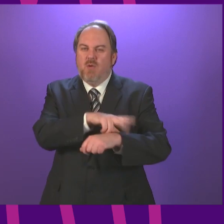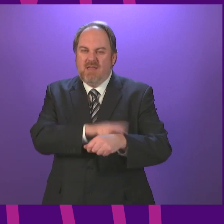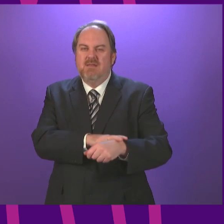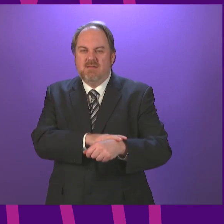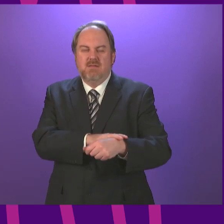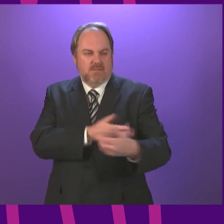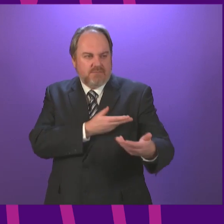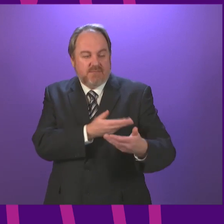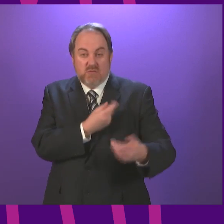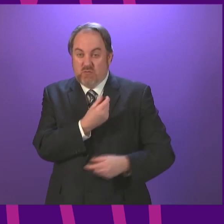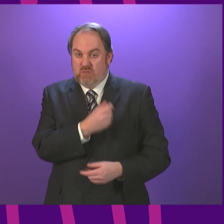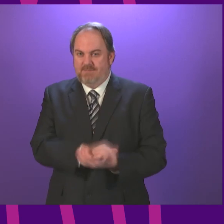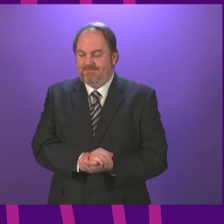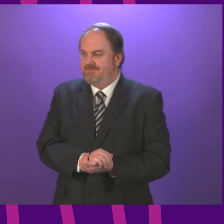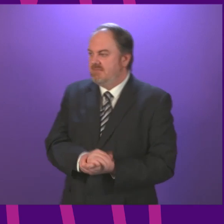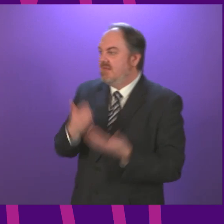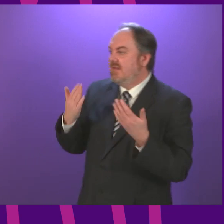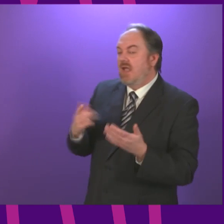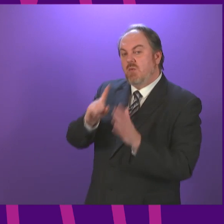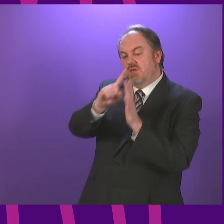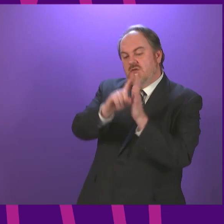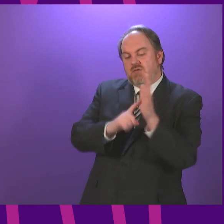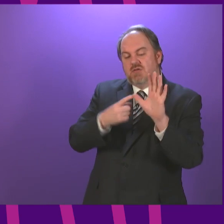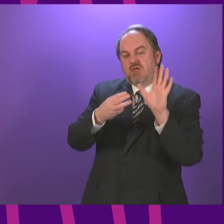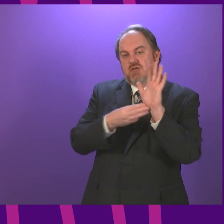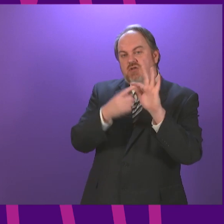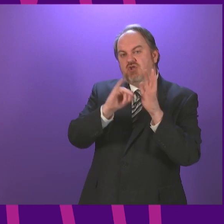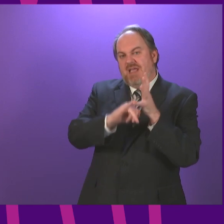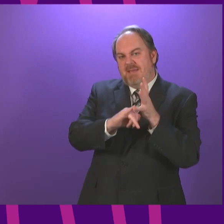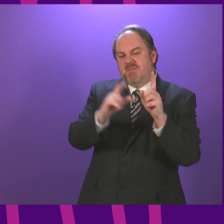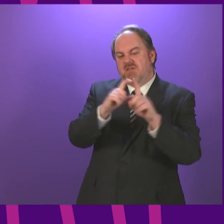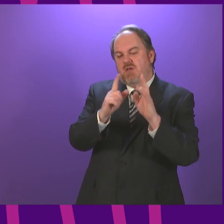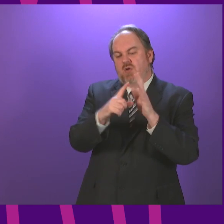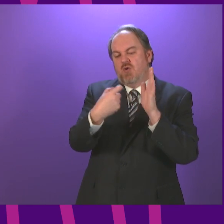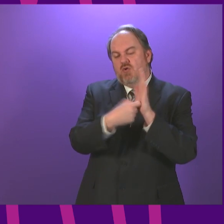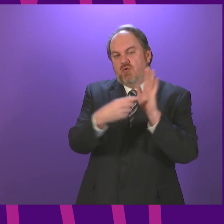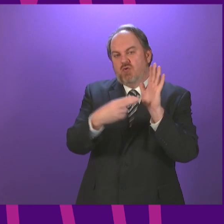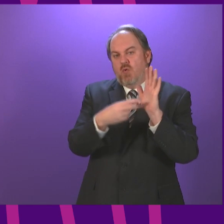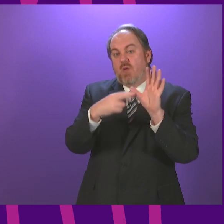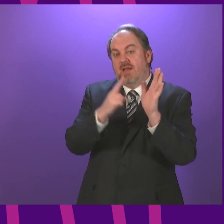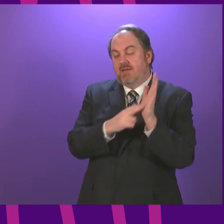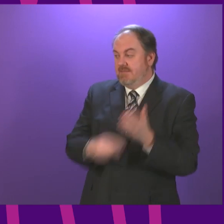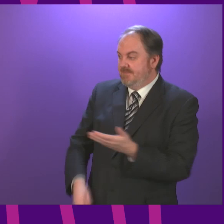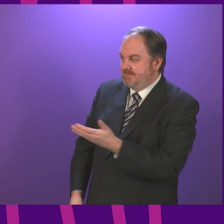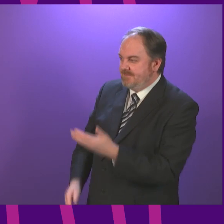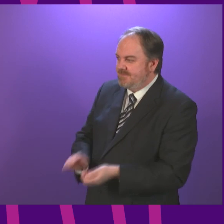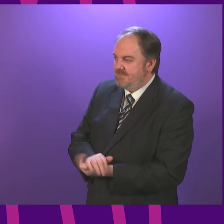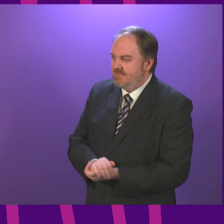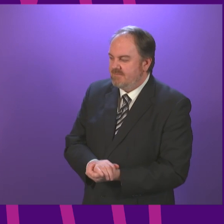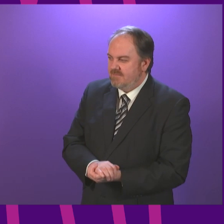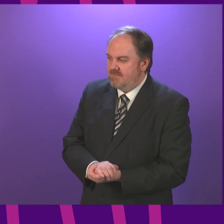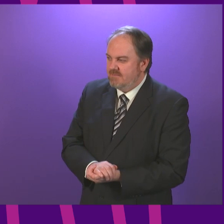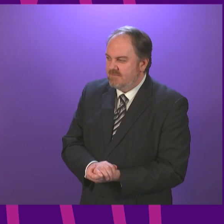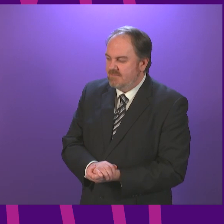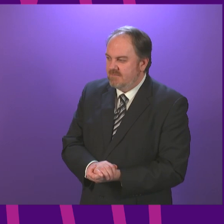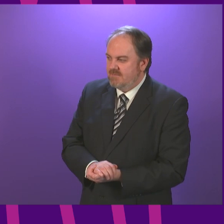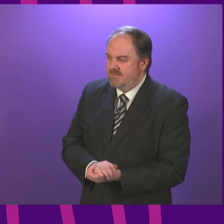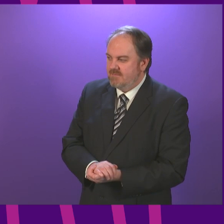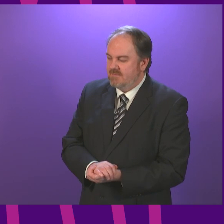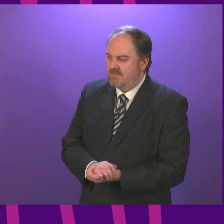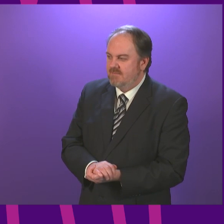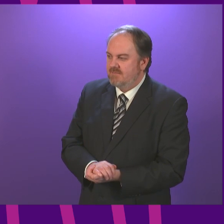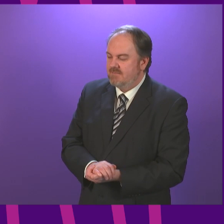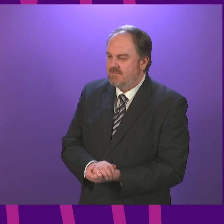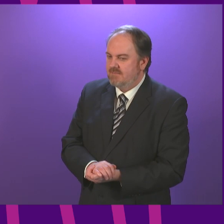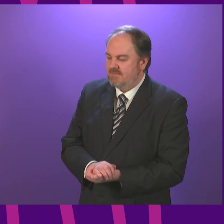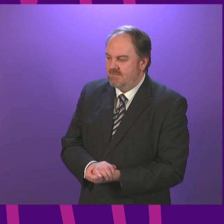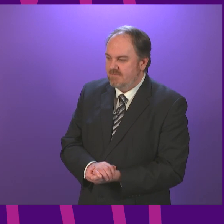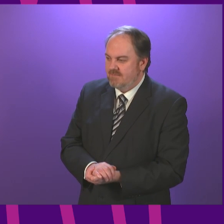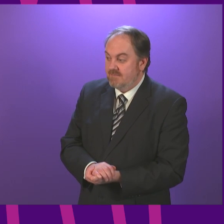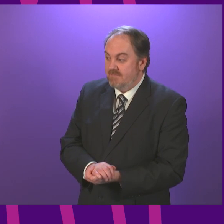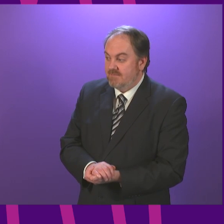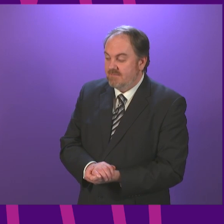The Presiding Officer (Ken Macintosh): I call James Dornan.